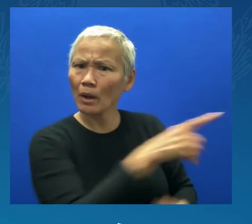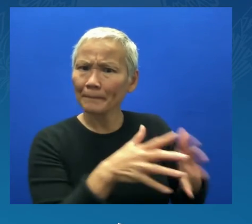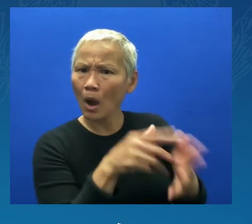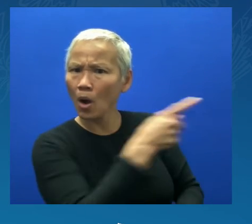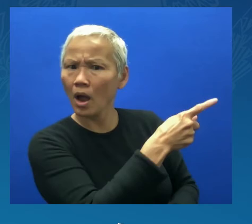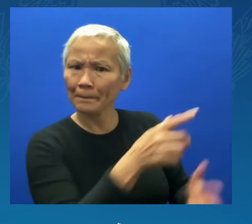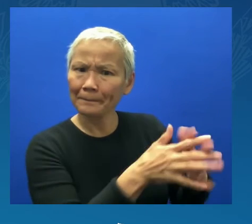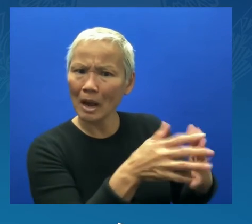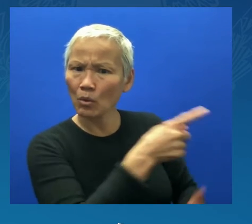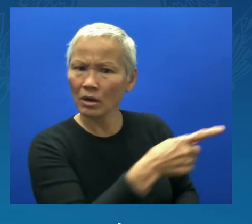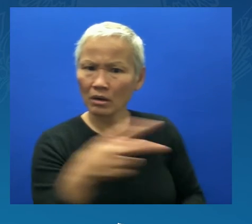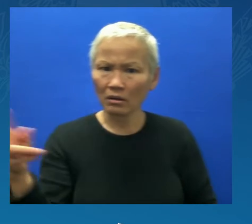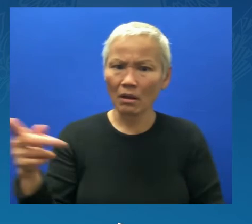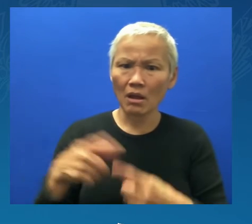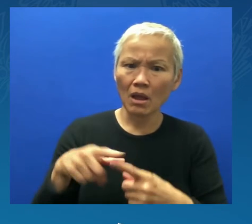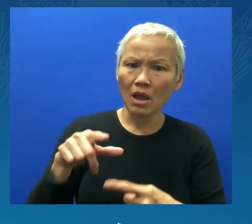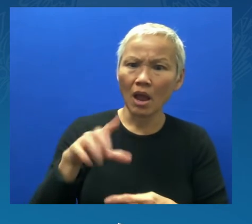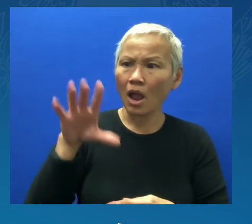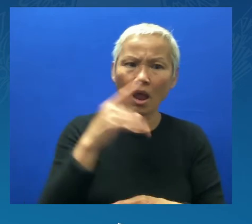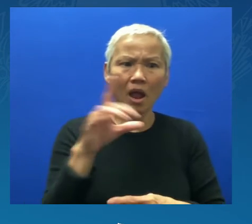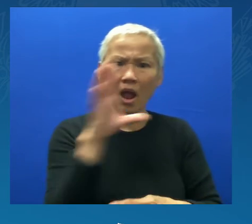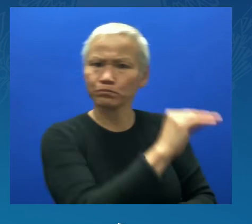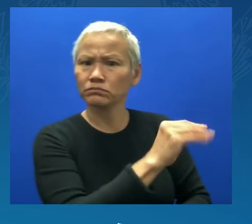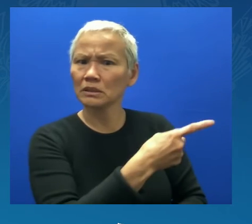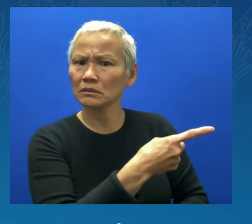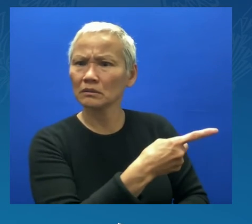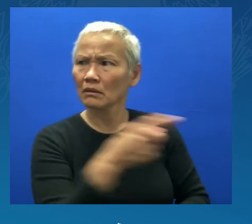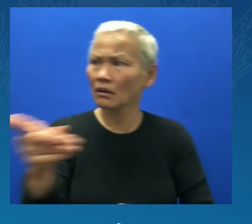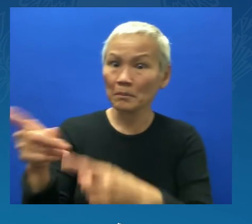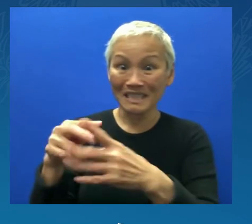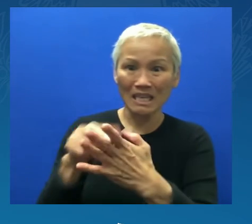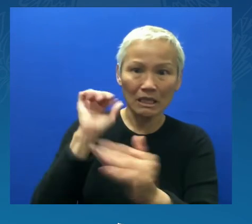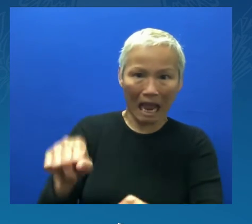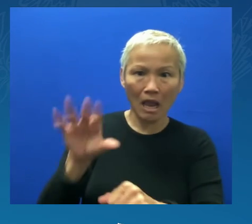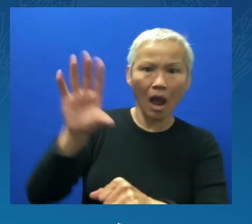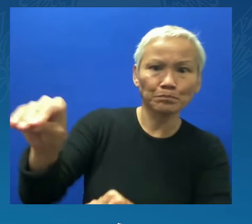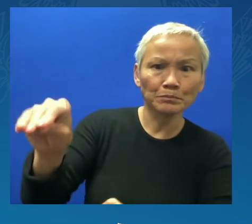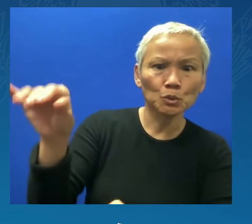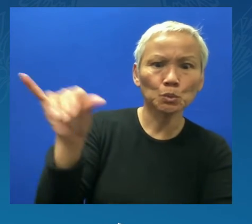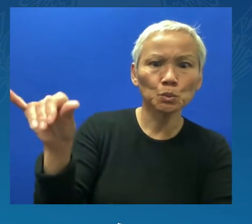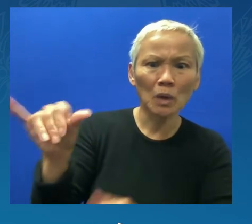And so, I highlight the significance of this moment